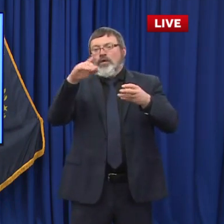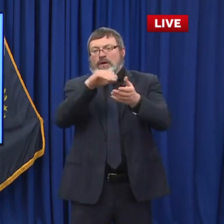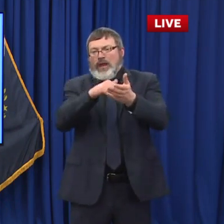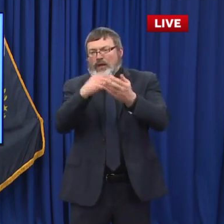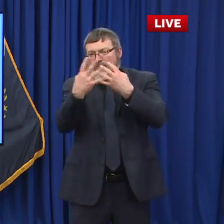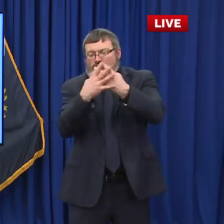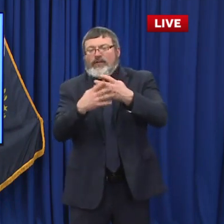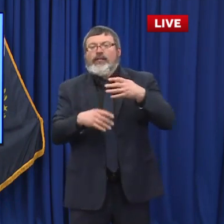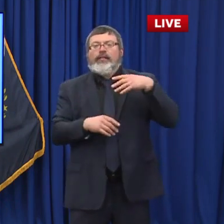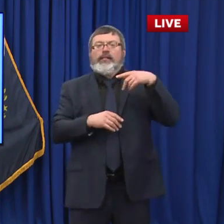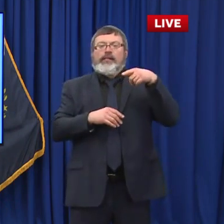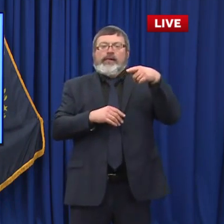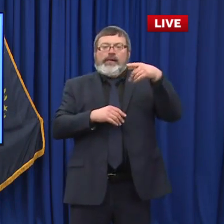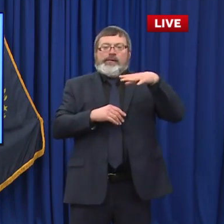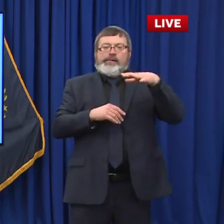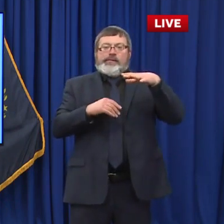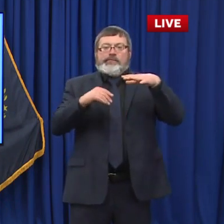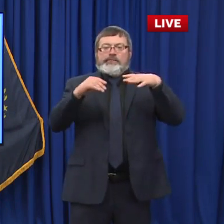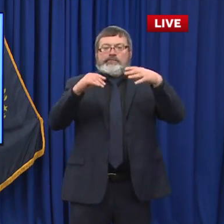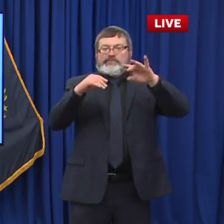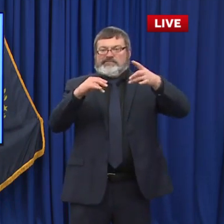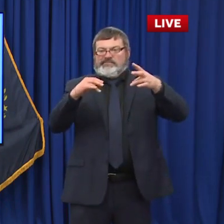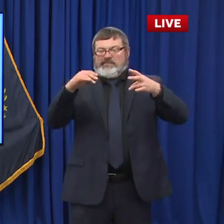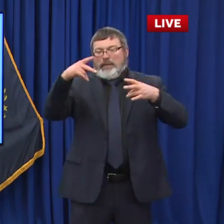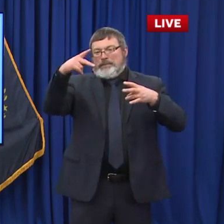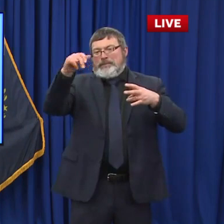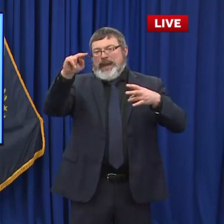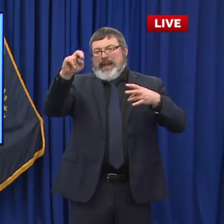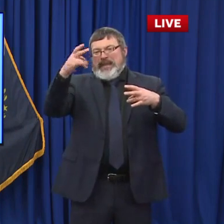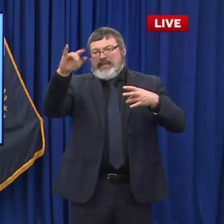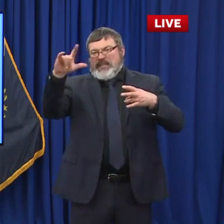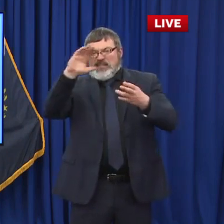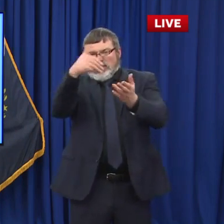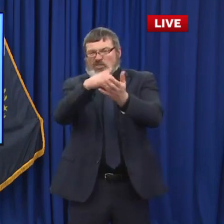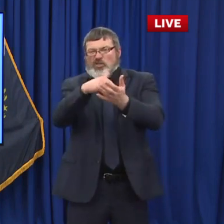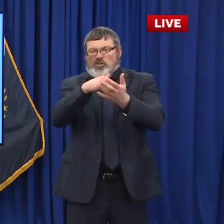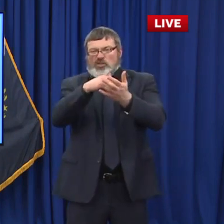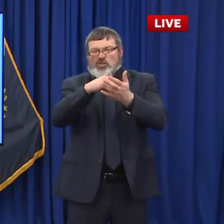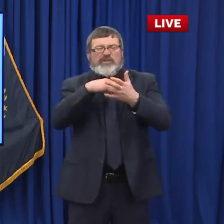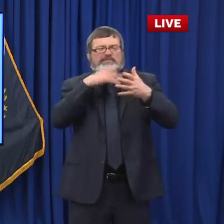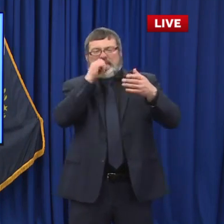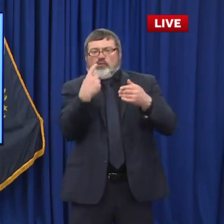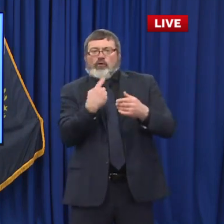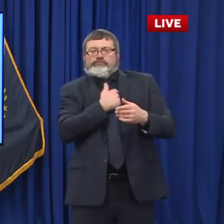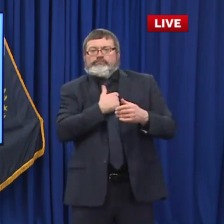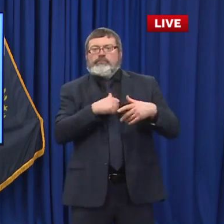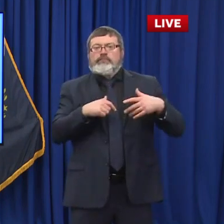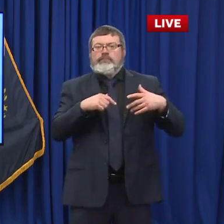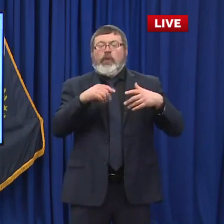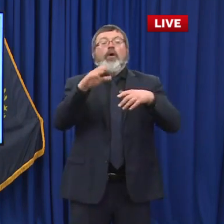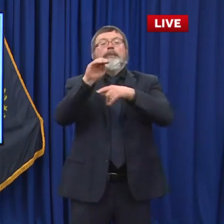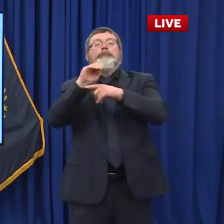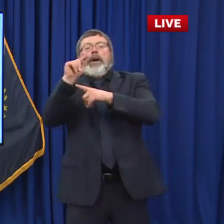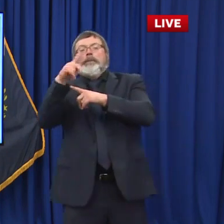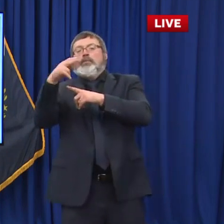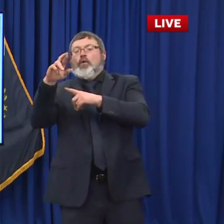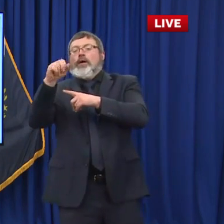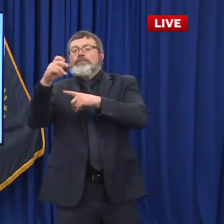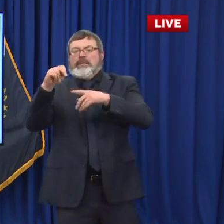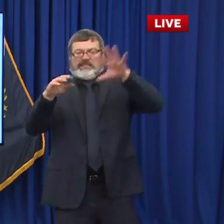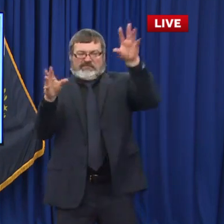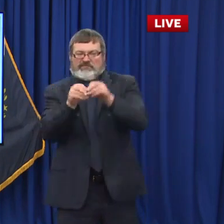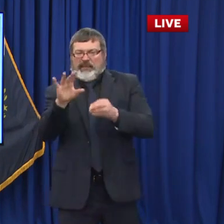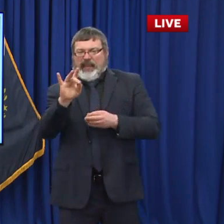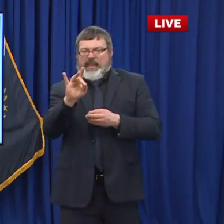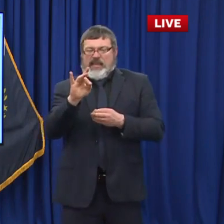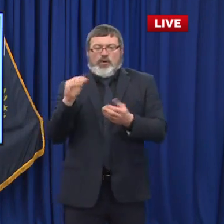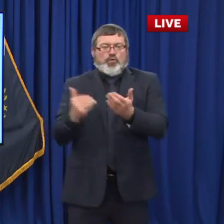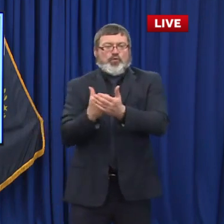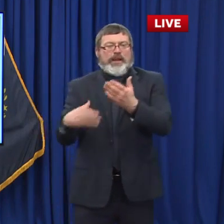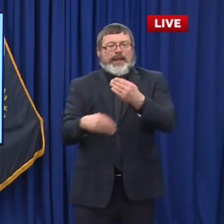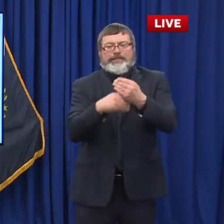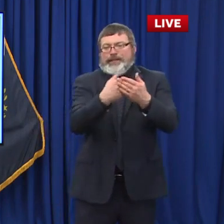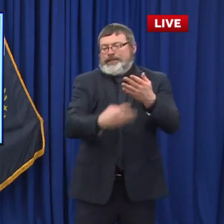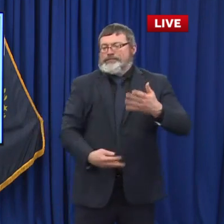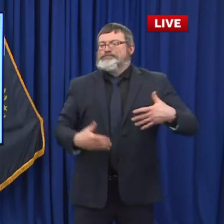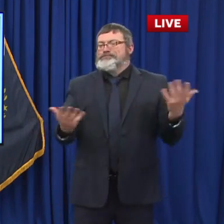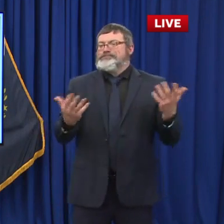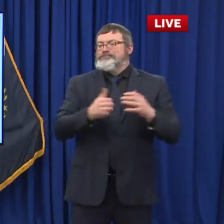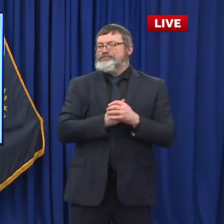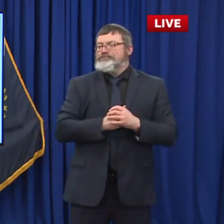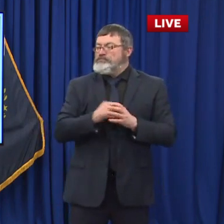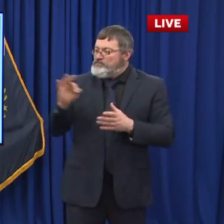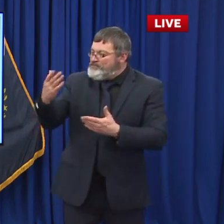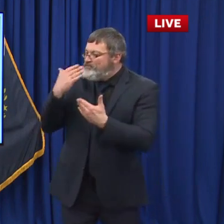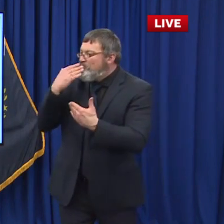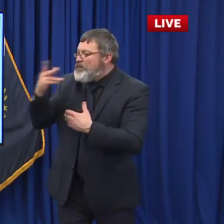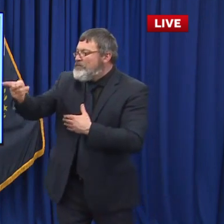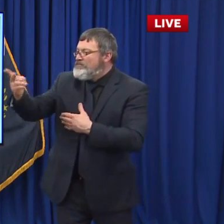OUR OUTBREAK TABLES WITH THE NUMBERS OF STAFF OR RESIDENTS WILL BE UPDATED WITH OUR DAILY REPORT TODAY OR TOMORROW.